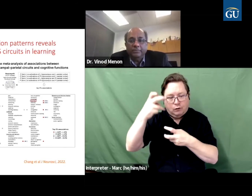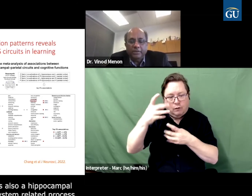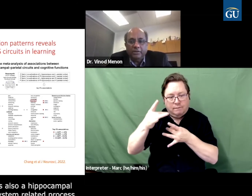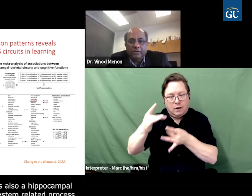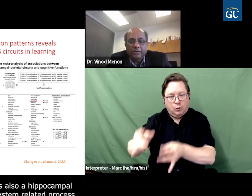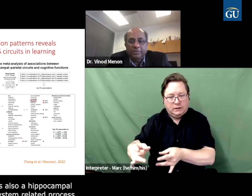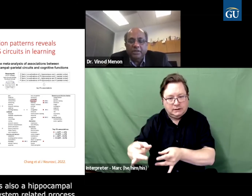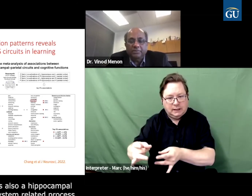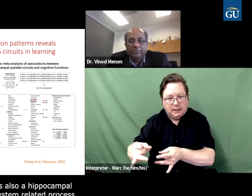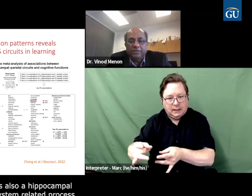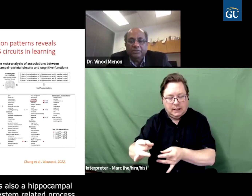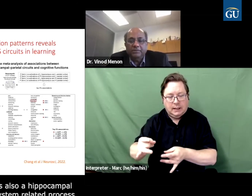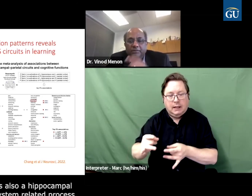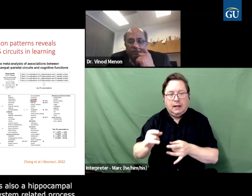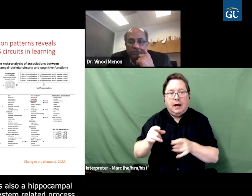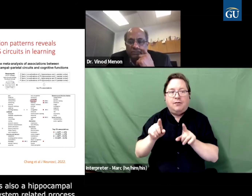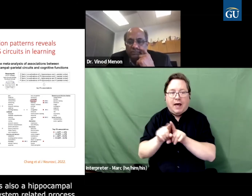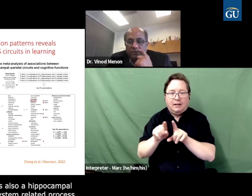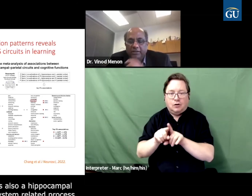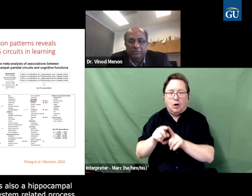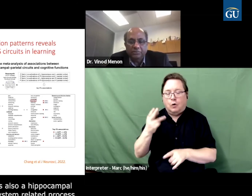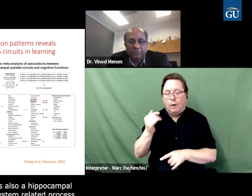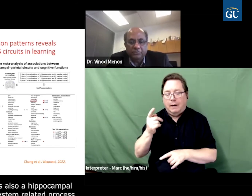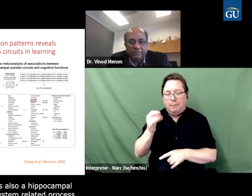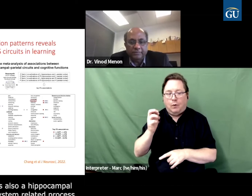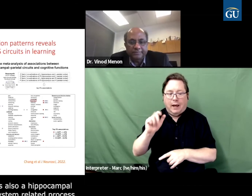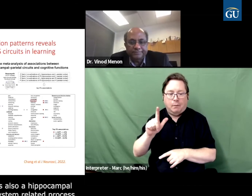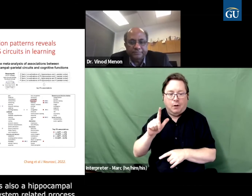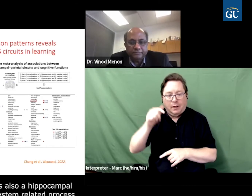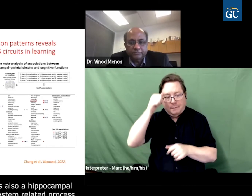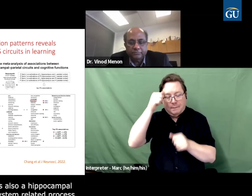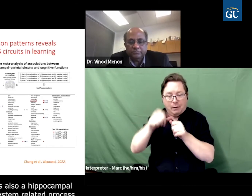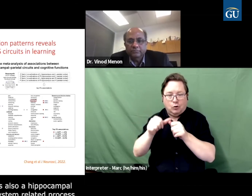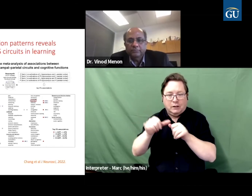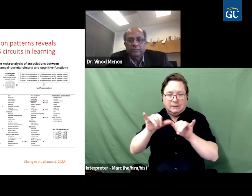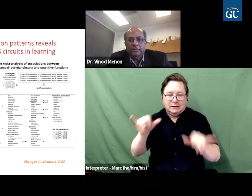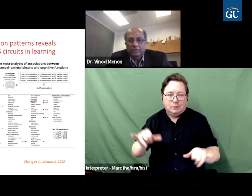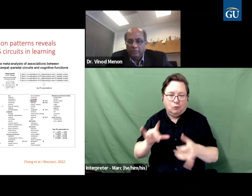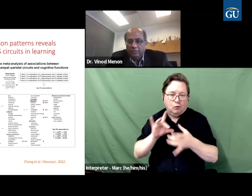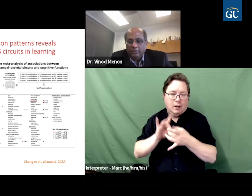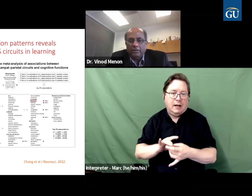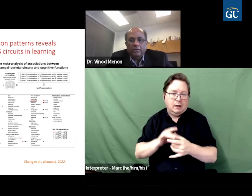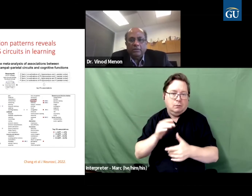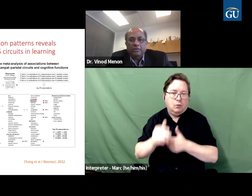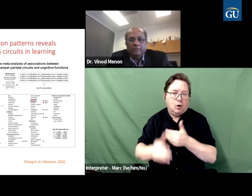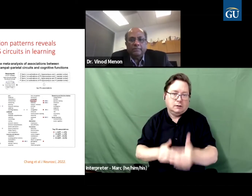and that's also a hippocampal memory system related process